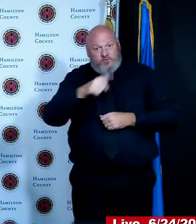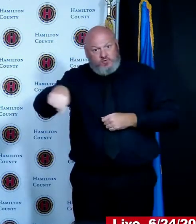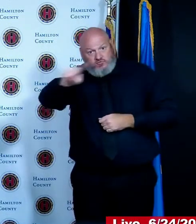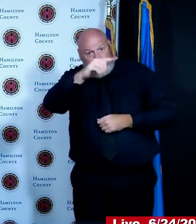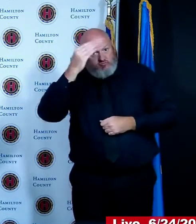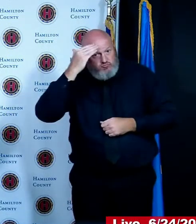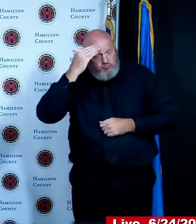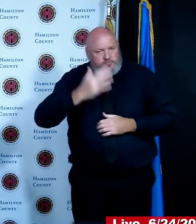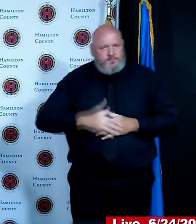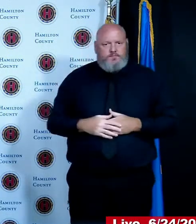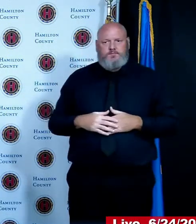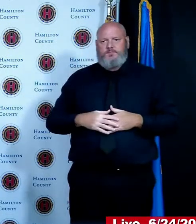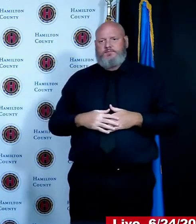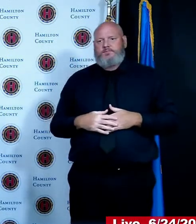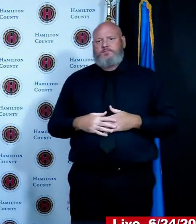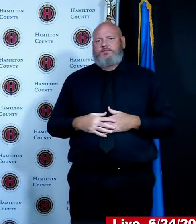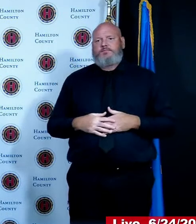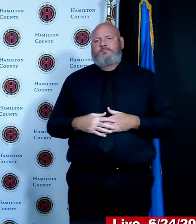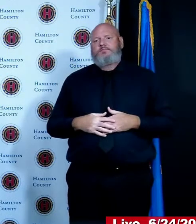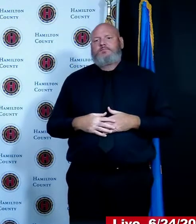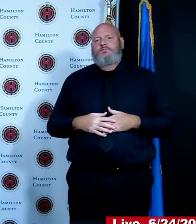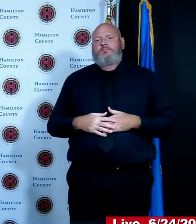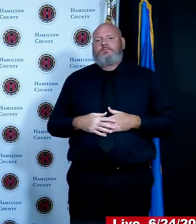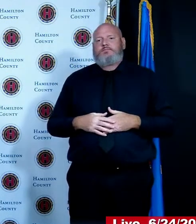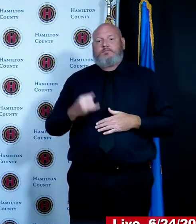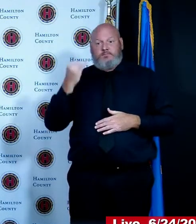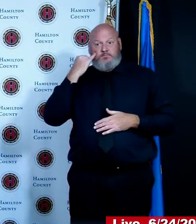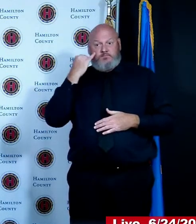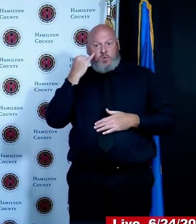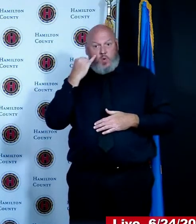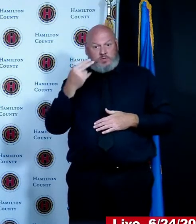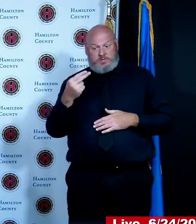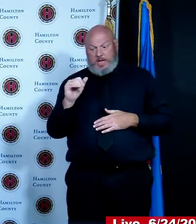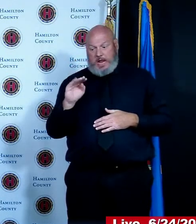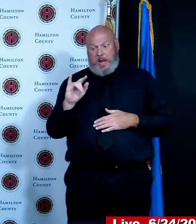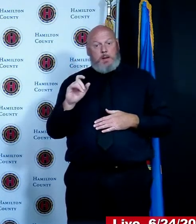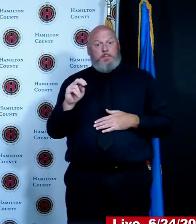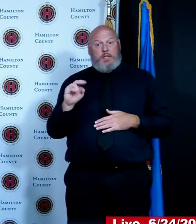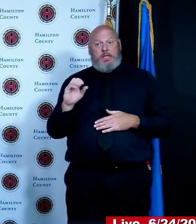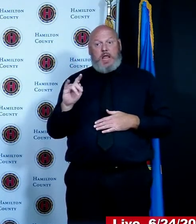Hamilton County as a whole we are seeing increases in Covid-19 this is not a time